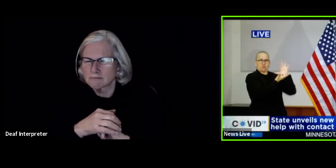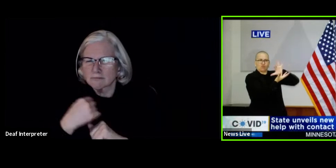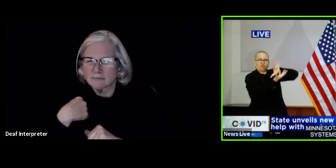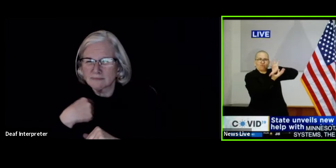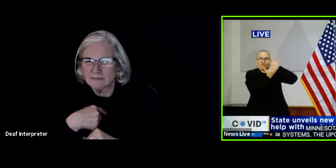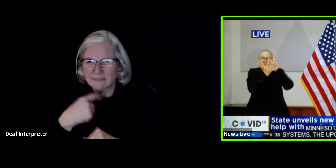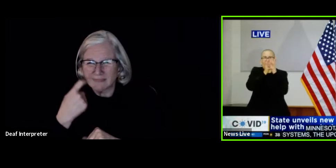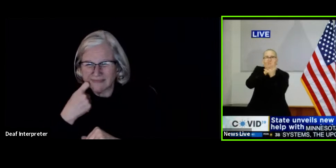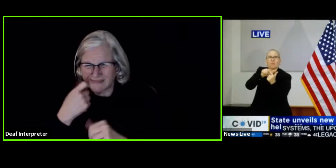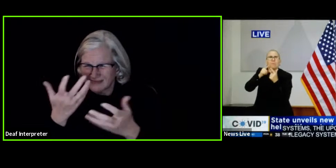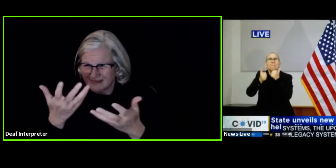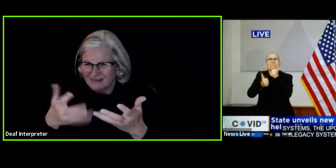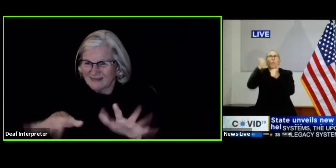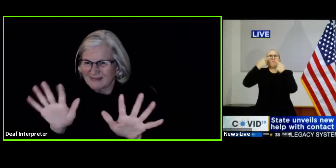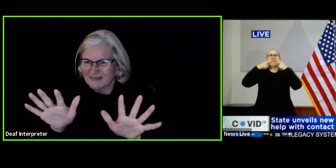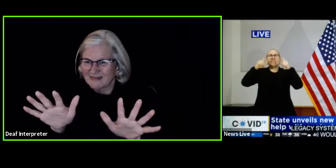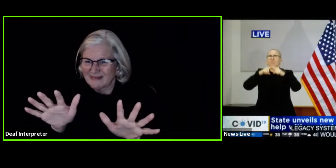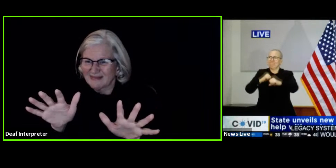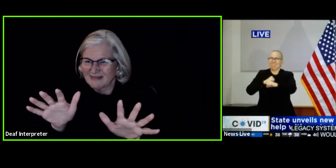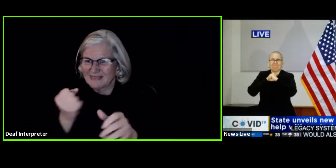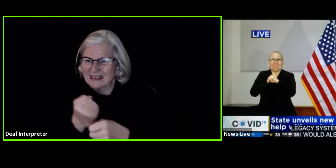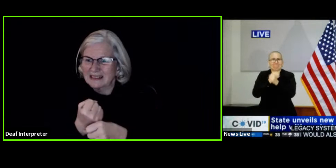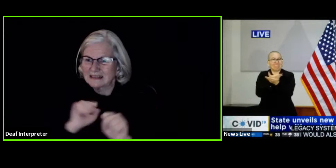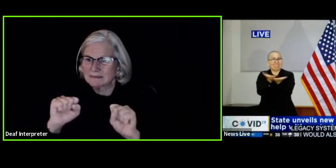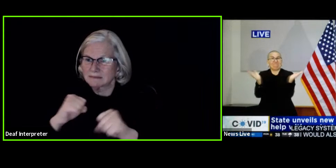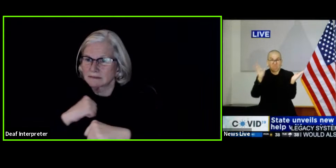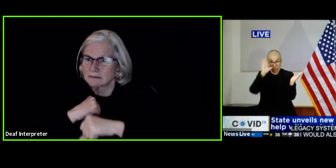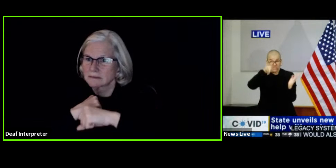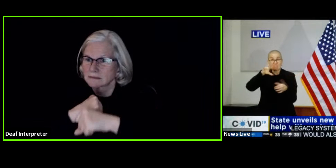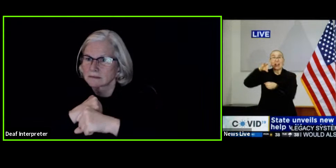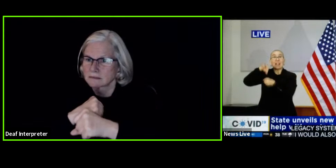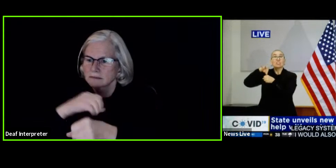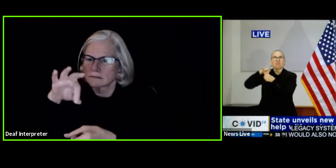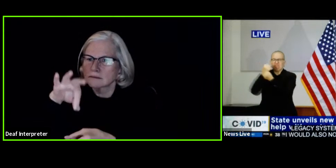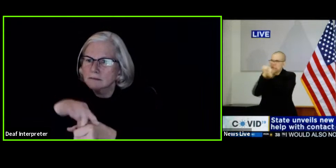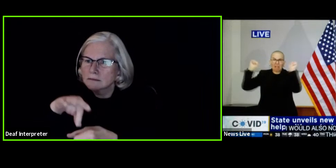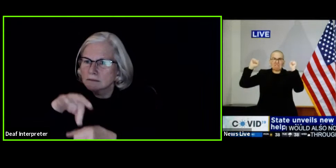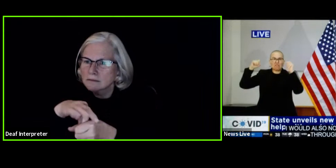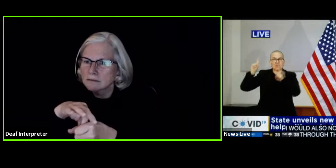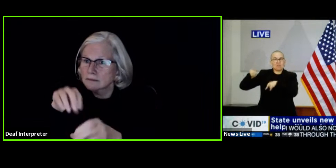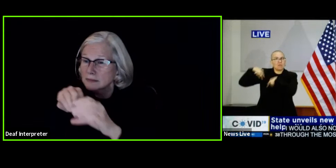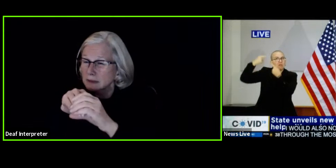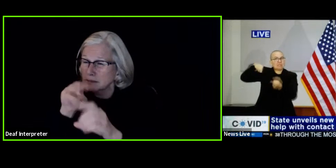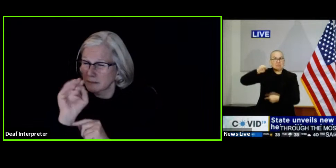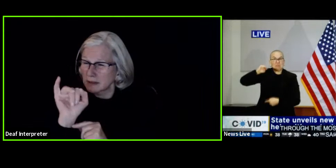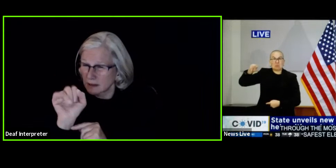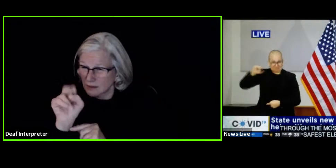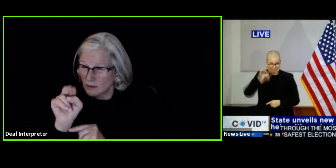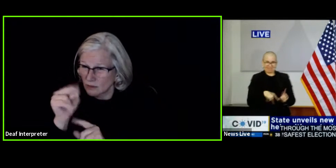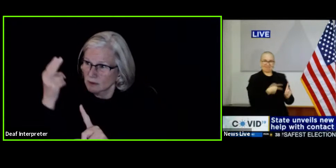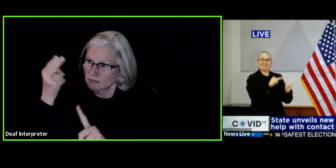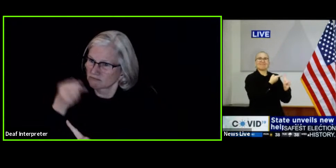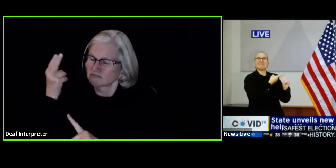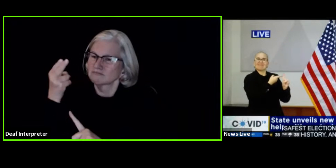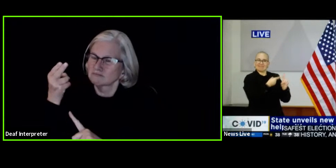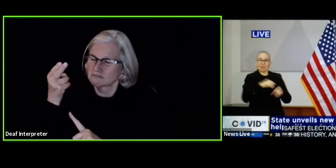SURE AND SAFEST ELECTION IN AMERICAN HISTORY AND HERE IN MINNESOTA, ALONG WITH THE WORK OF THE SECRETARY OF STATE'S